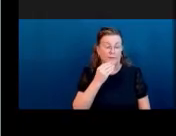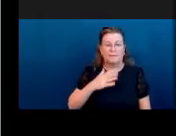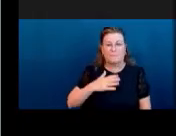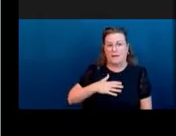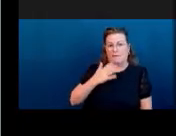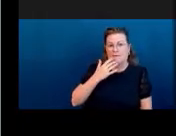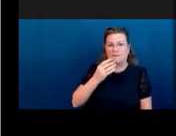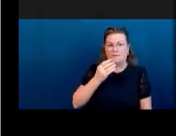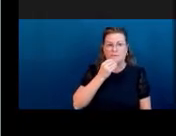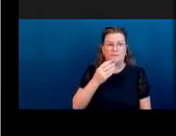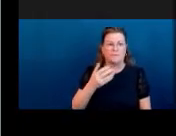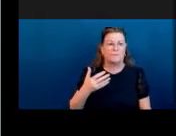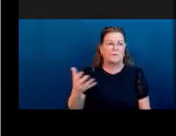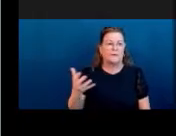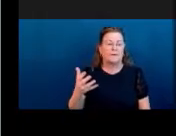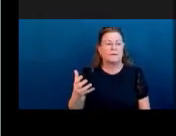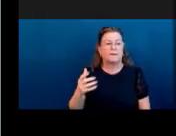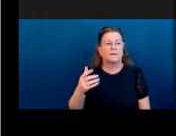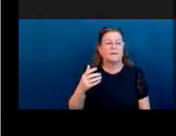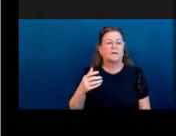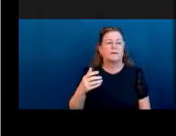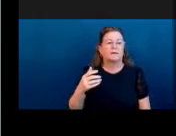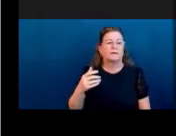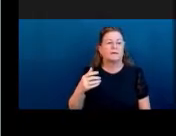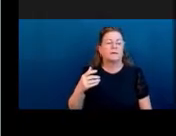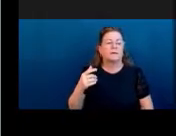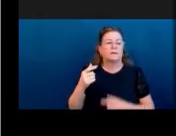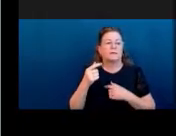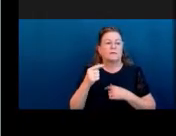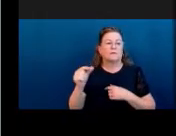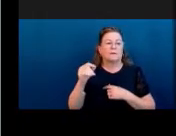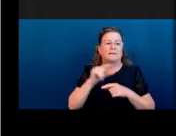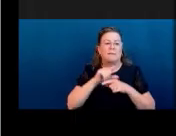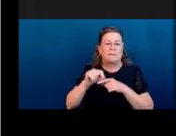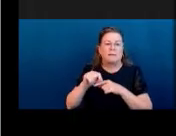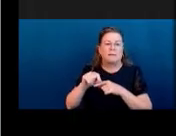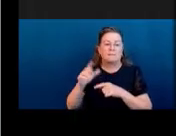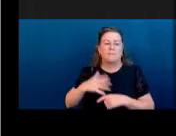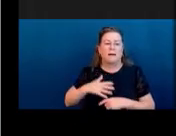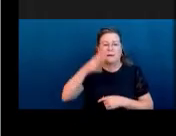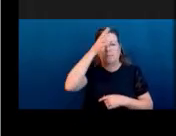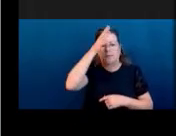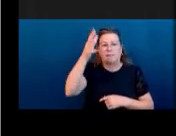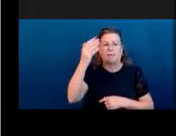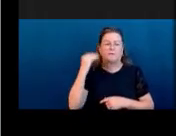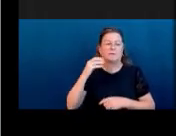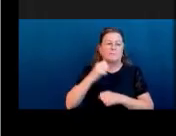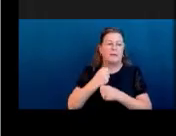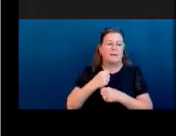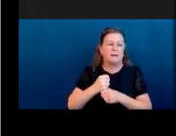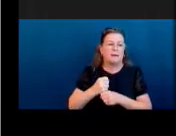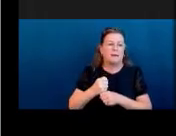is the greens and meats that my papa used to make and I love greens and beans, but they're my favorite food because my papa